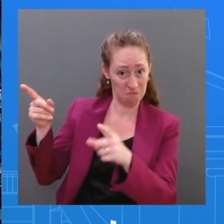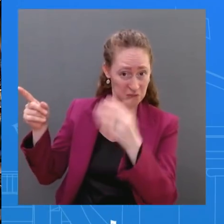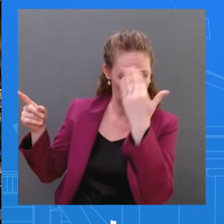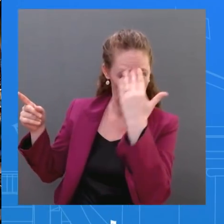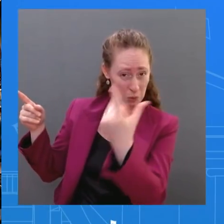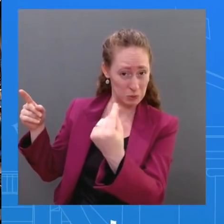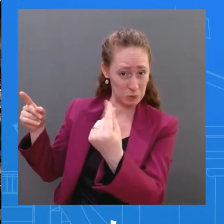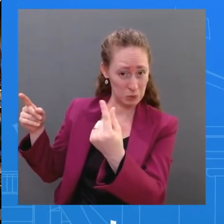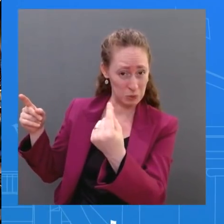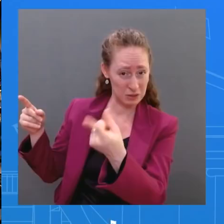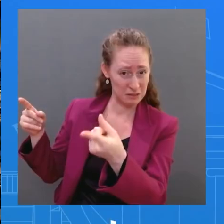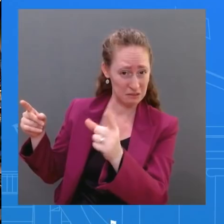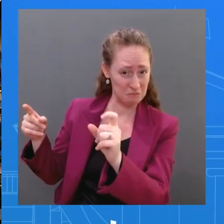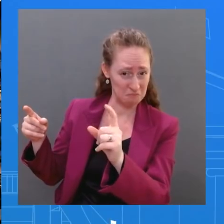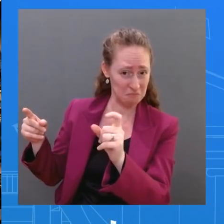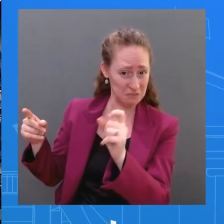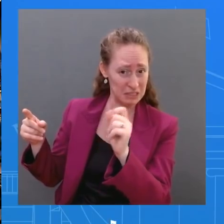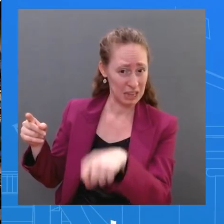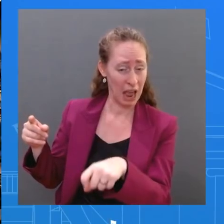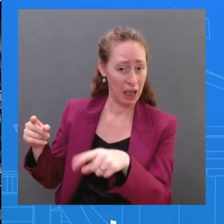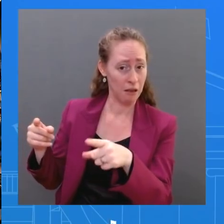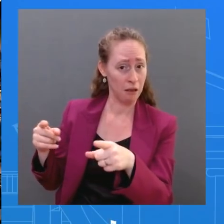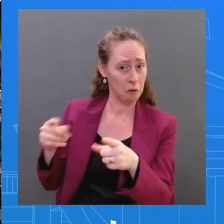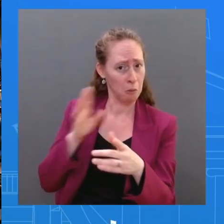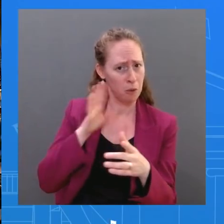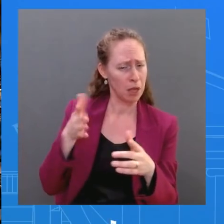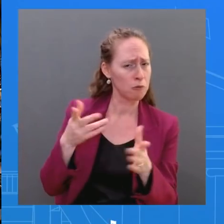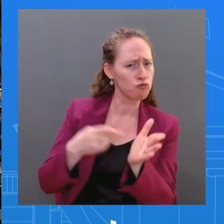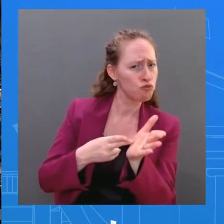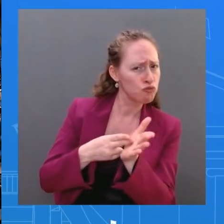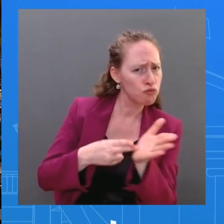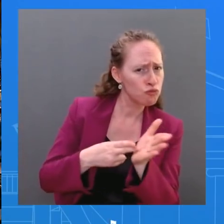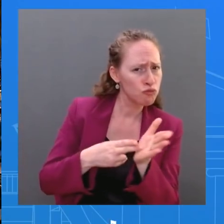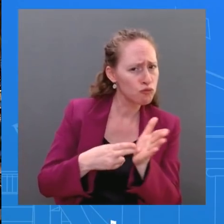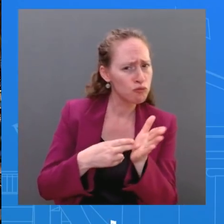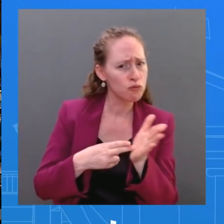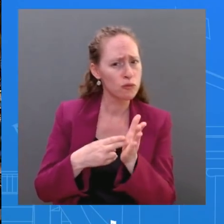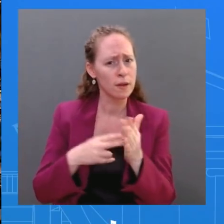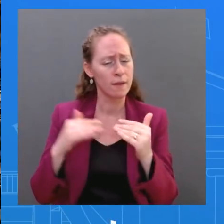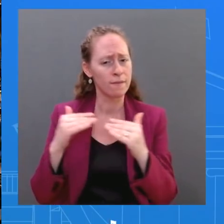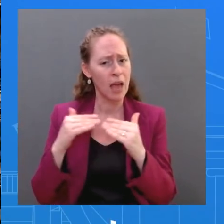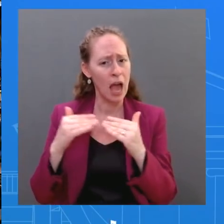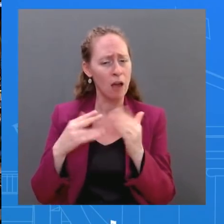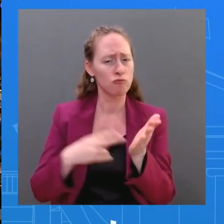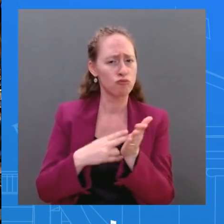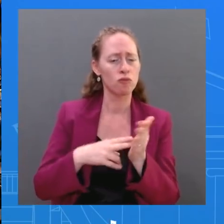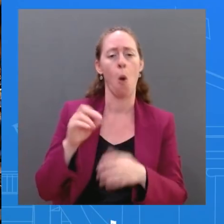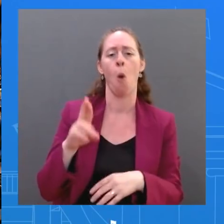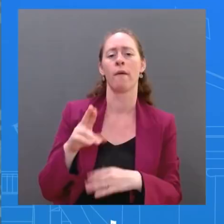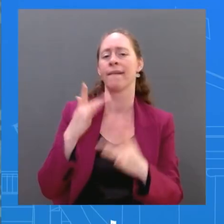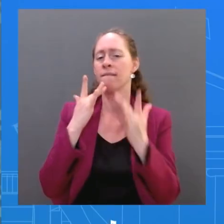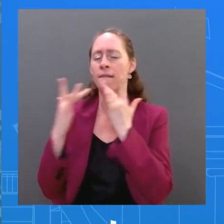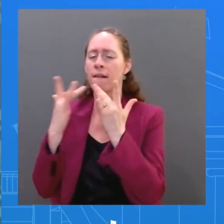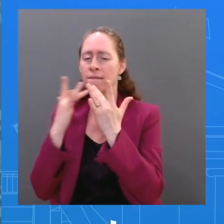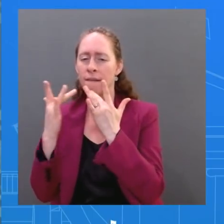and, you know, without bias, you know, do the things that a -- that the IRS does objectively? Ms. Jean-Pierre: Well, look, again,